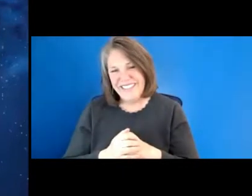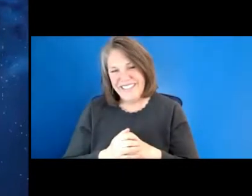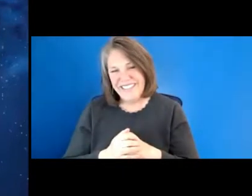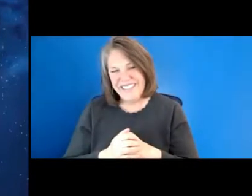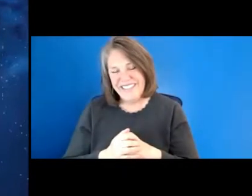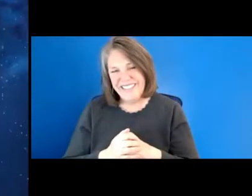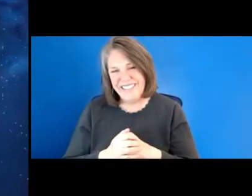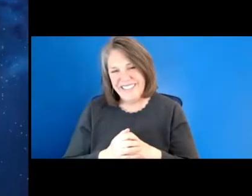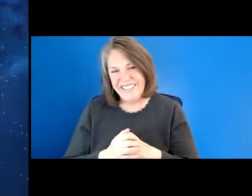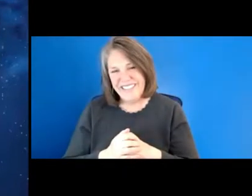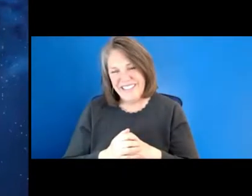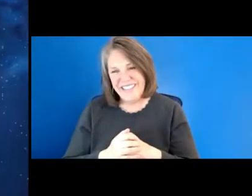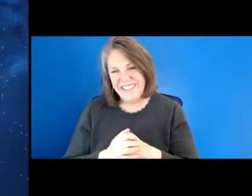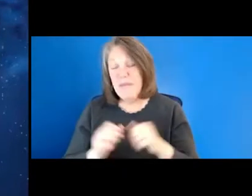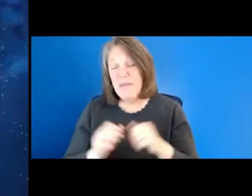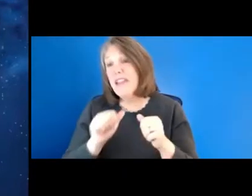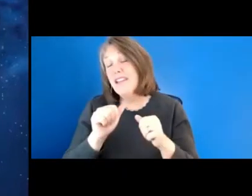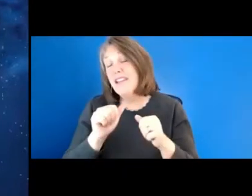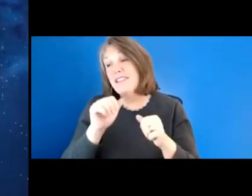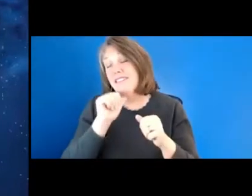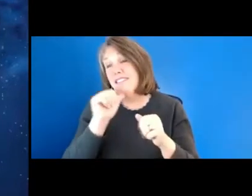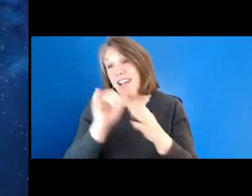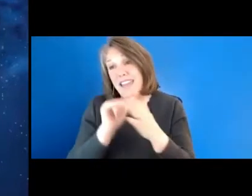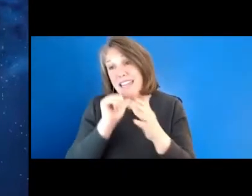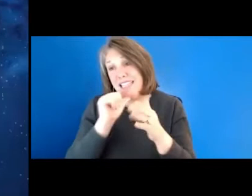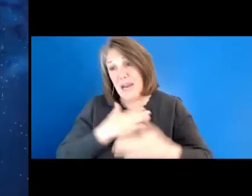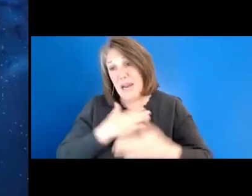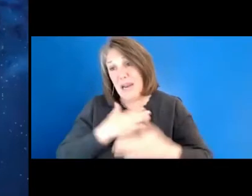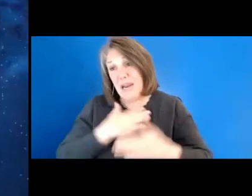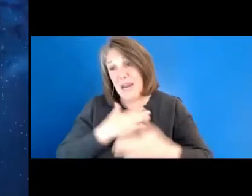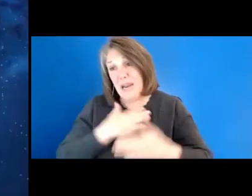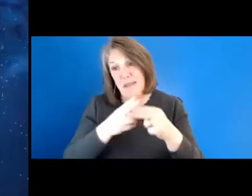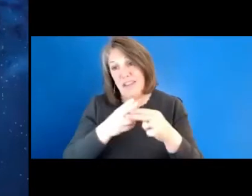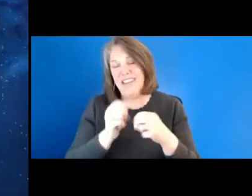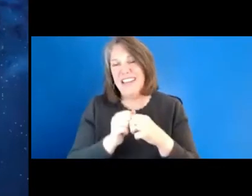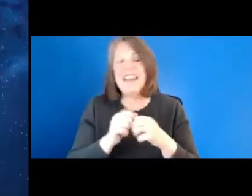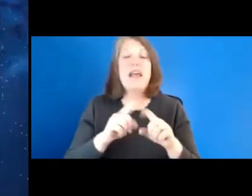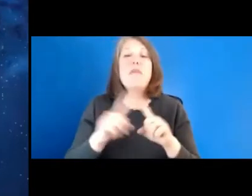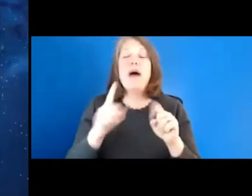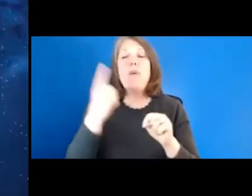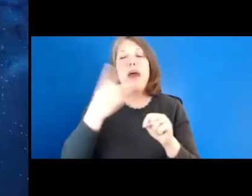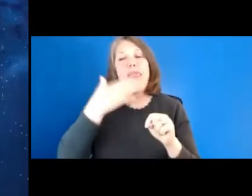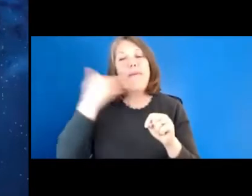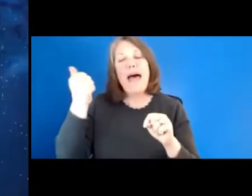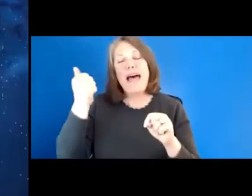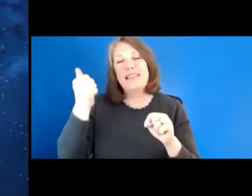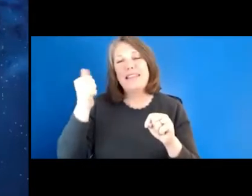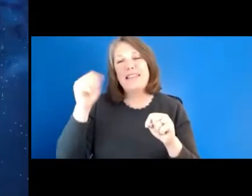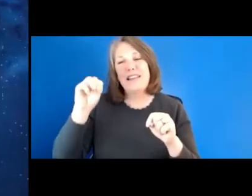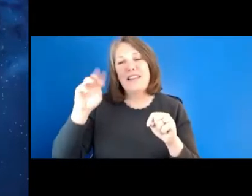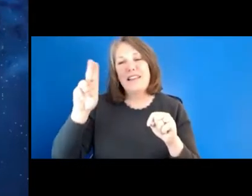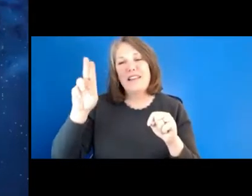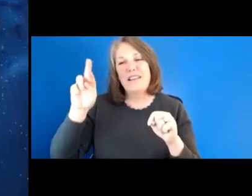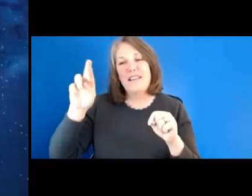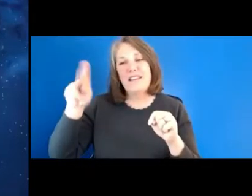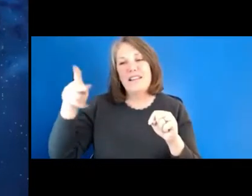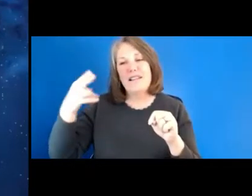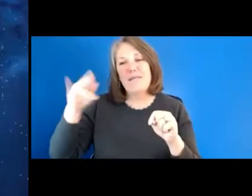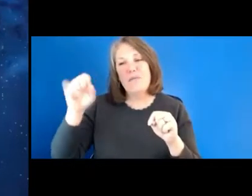17:02:13 >> RICK PEDOLSKY: One of the best of Murphy's Law is that nature favors the